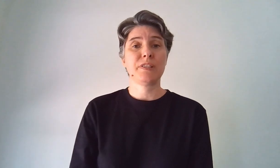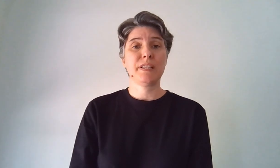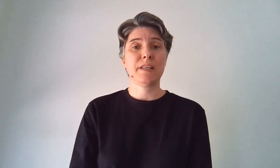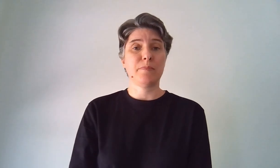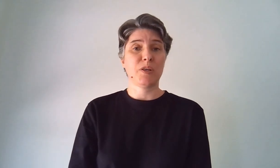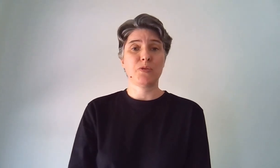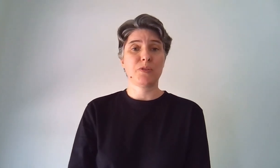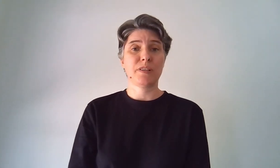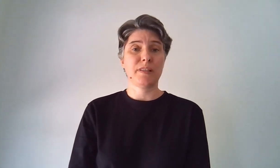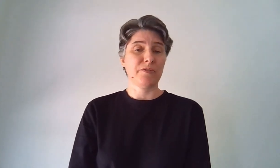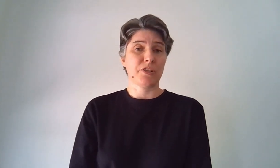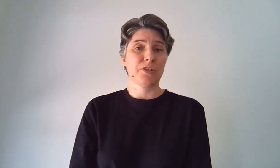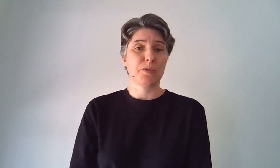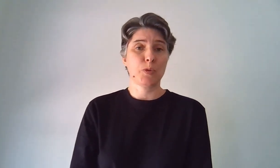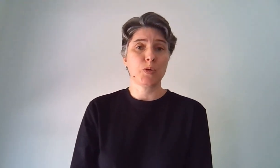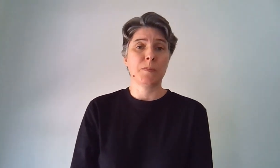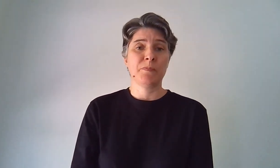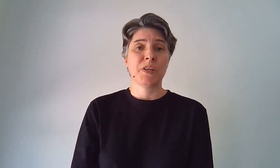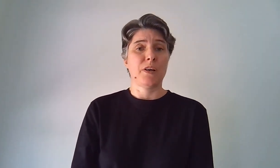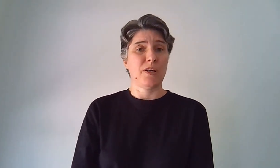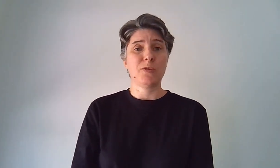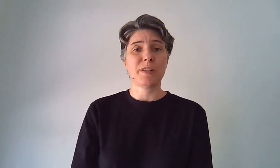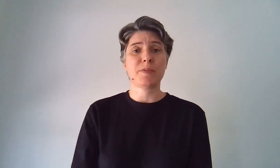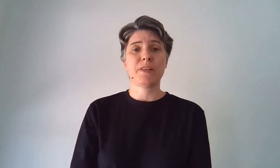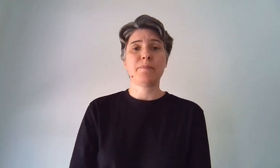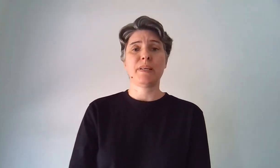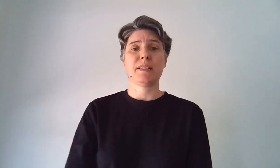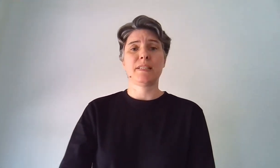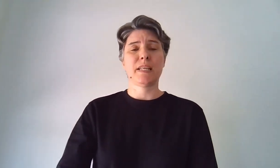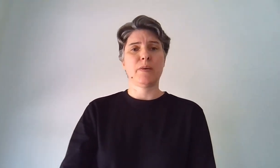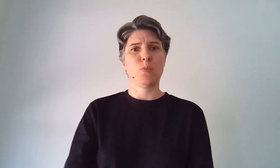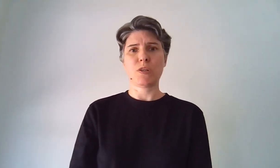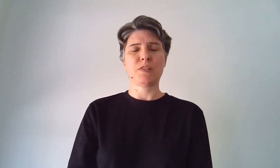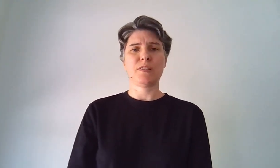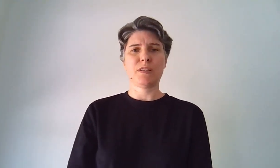interesting, my daughter loves to go to the pool. I looked up Signbank to say, "What's the